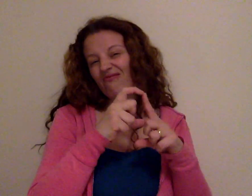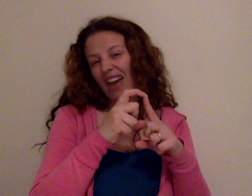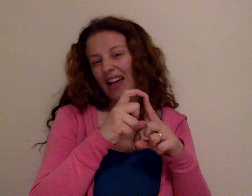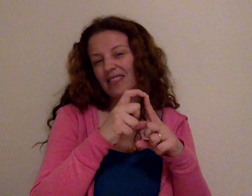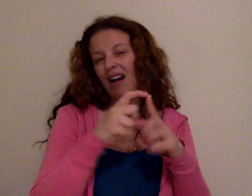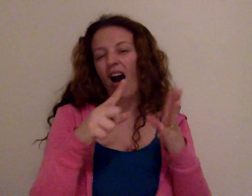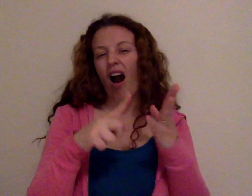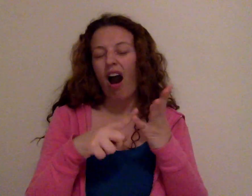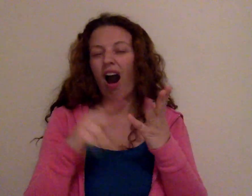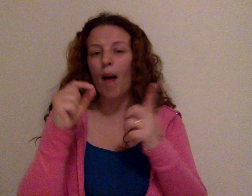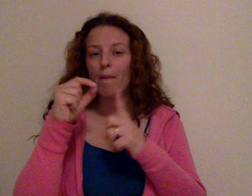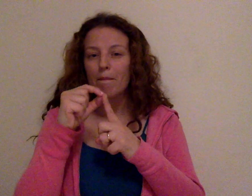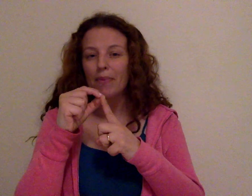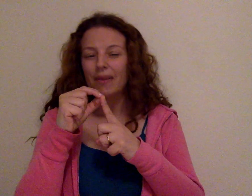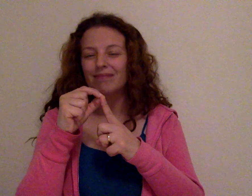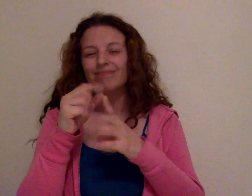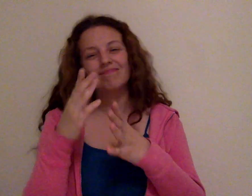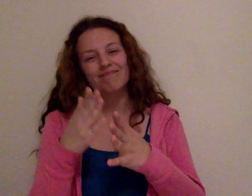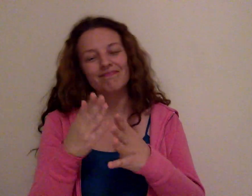Fed up